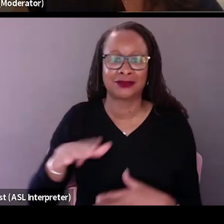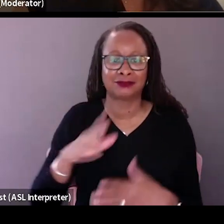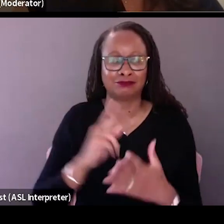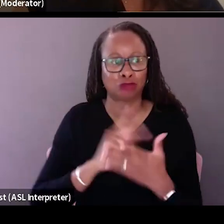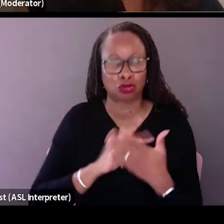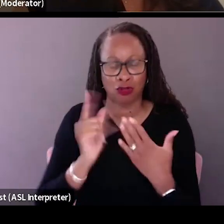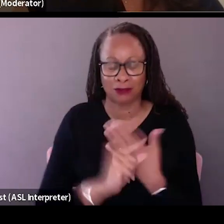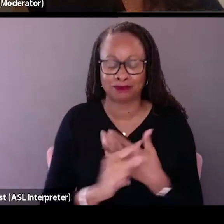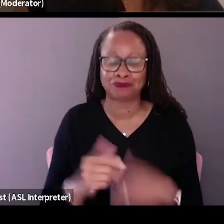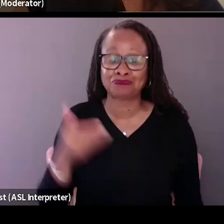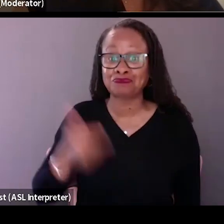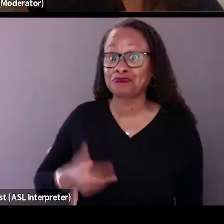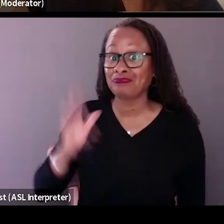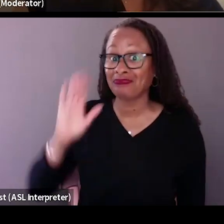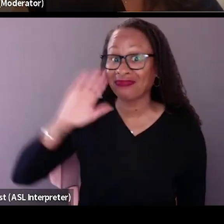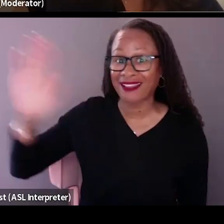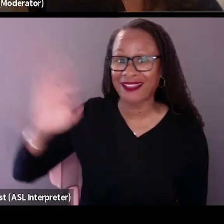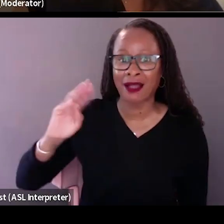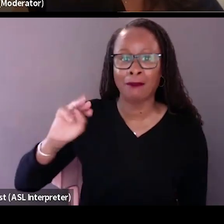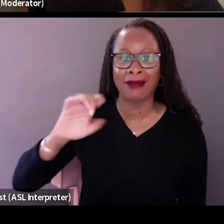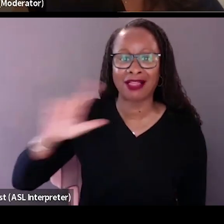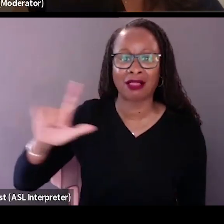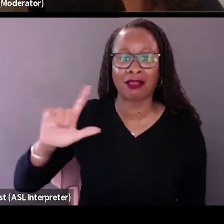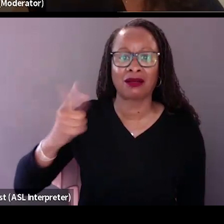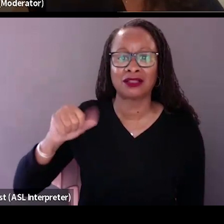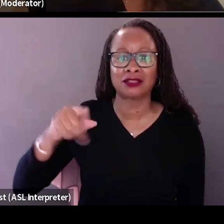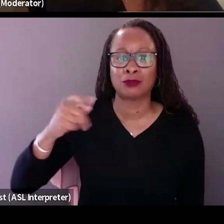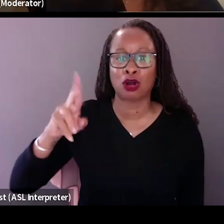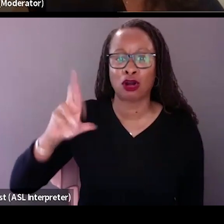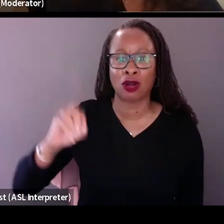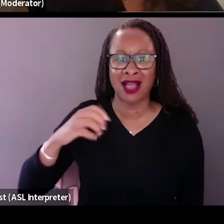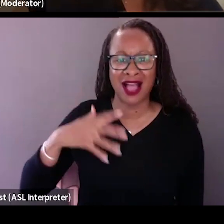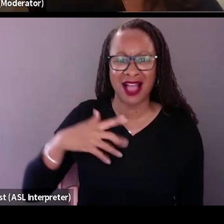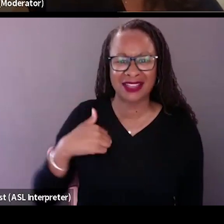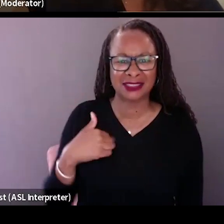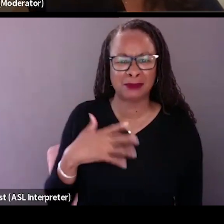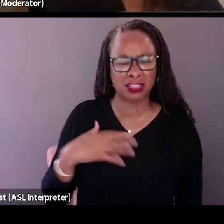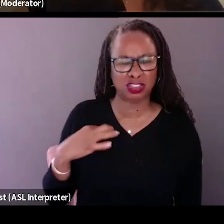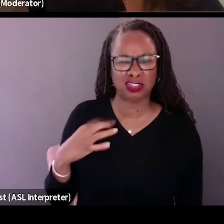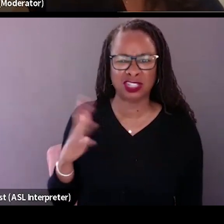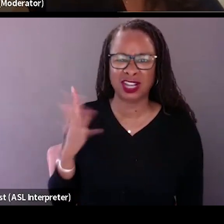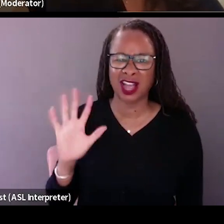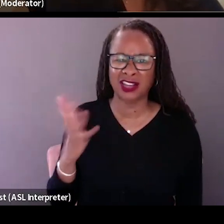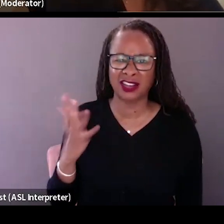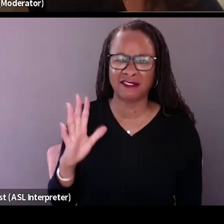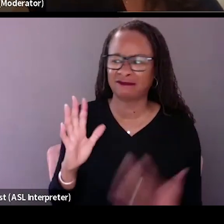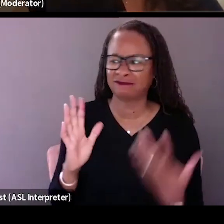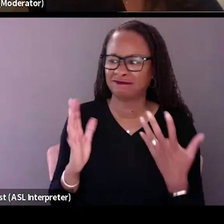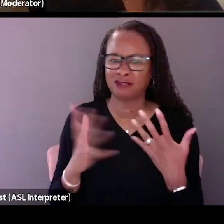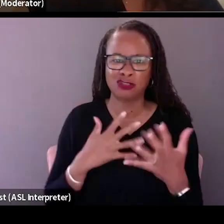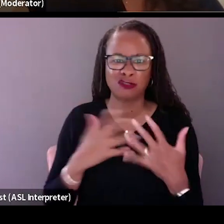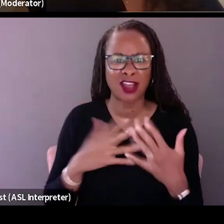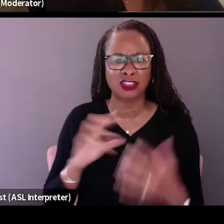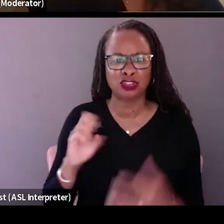and I have a charcoal-ish shirt on and some picture frames behind me and I have brown hair.